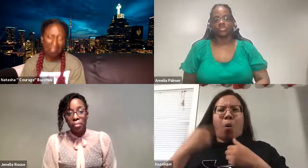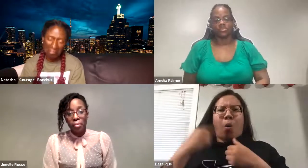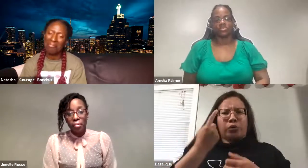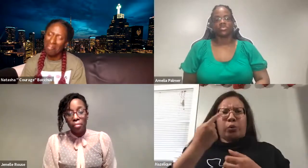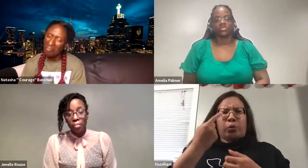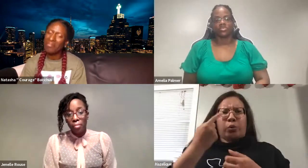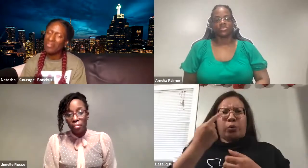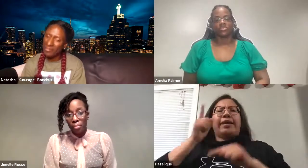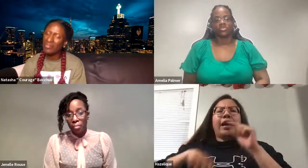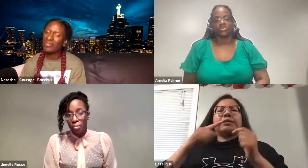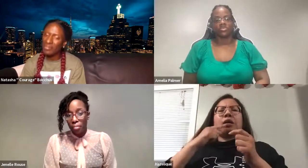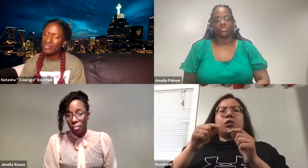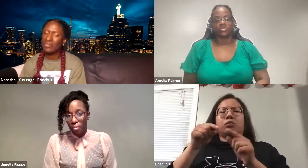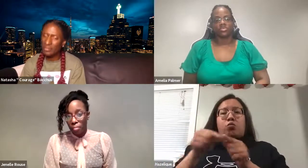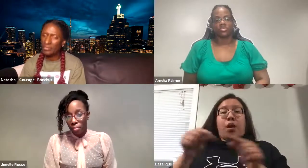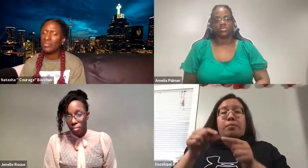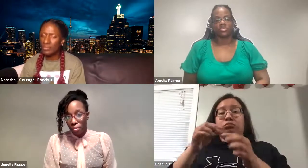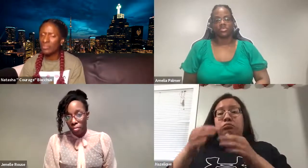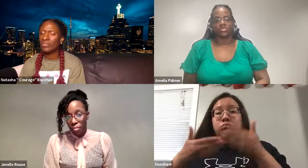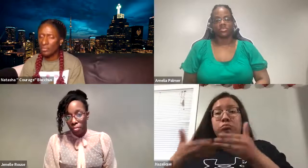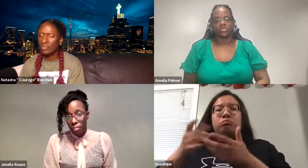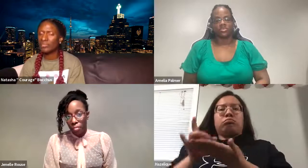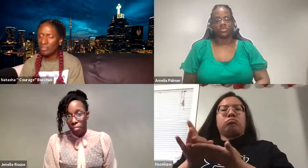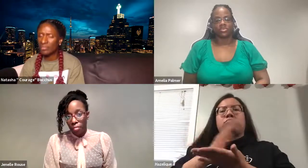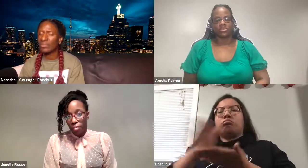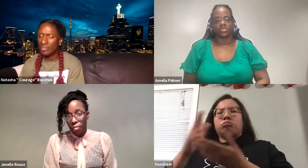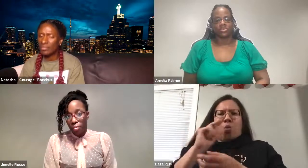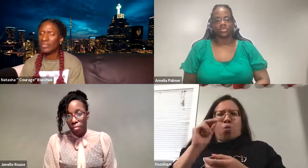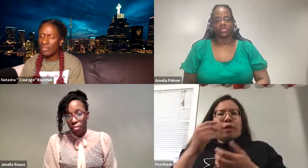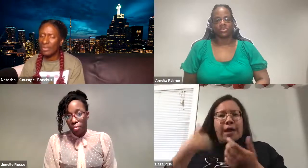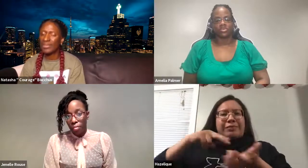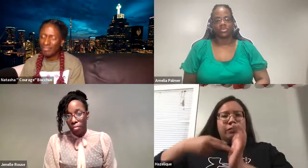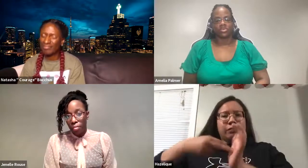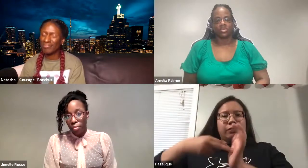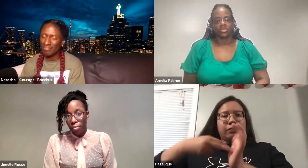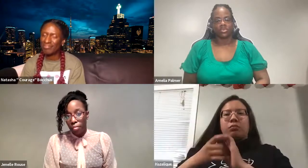so having that connection with nature, with land ,with the animals and learning that through my